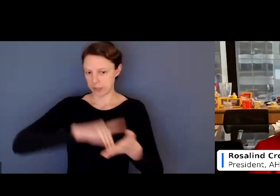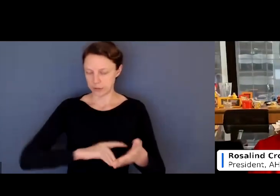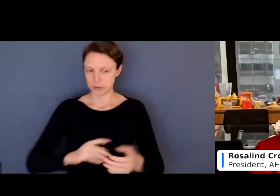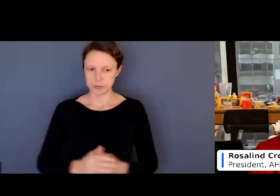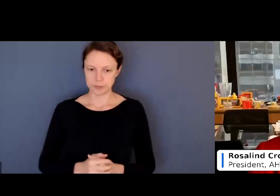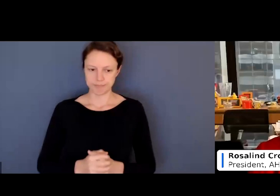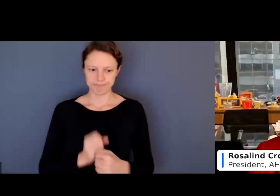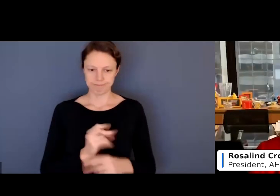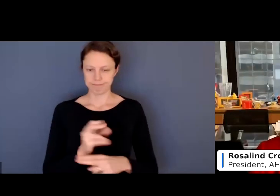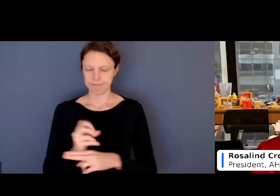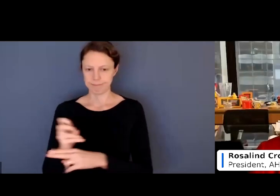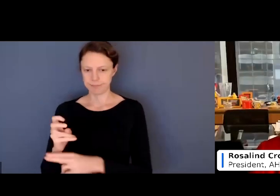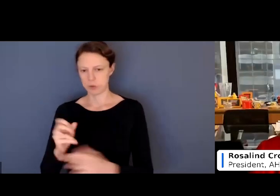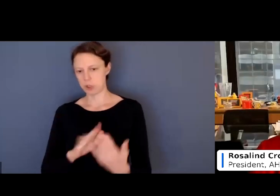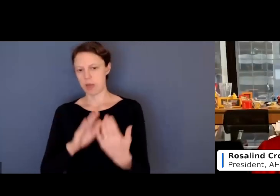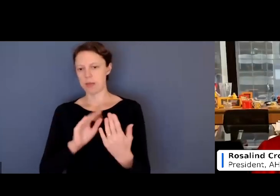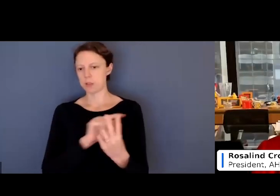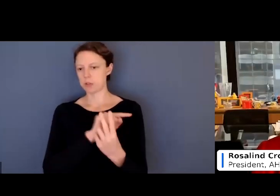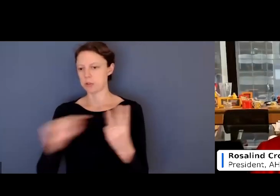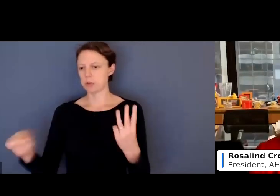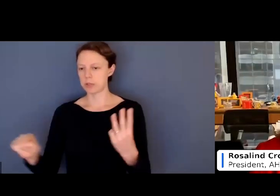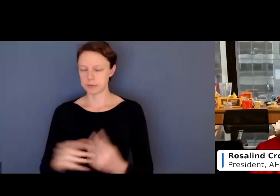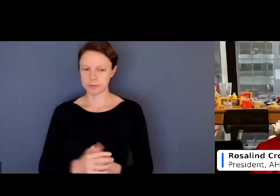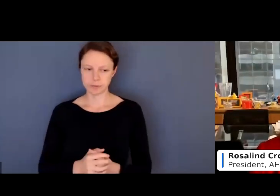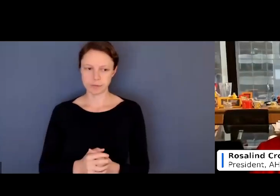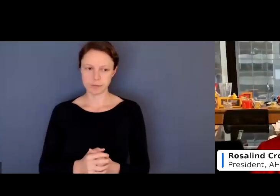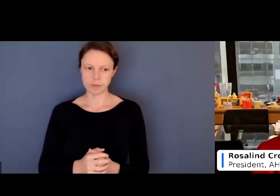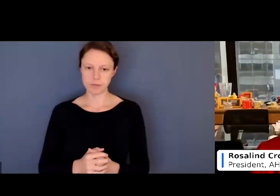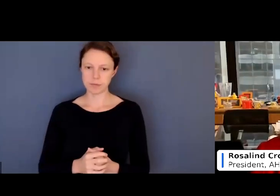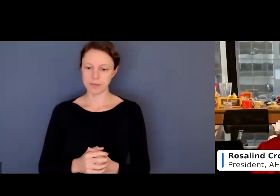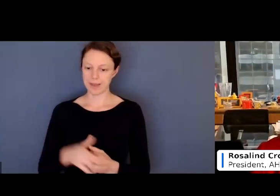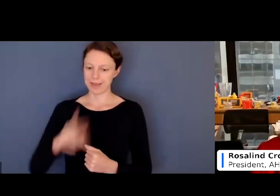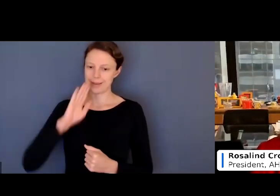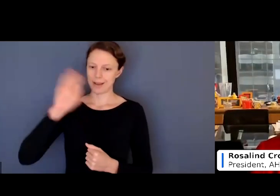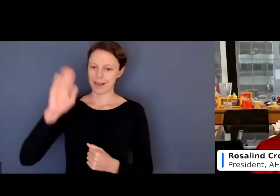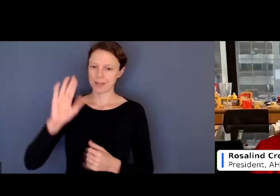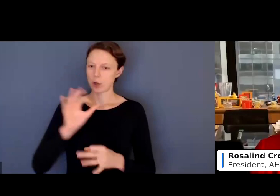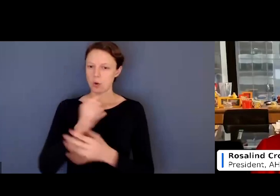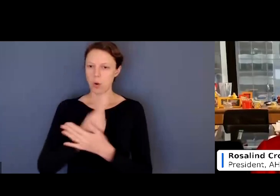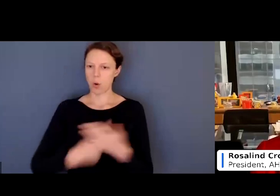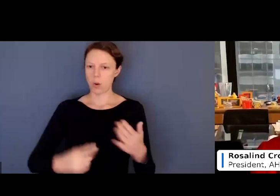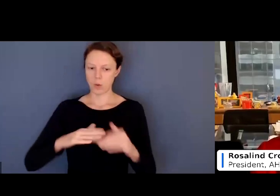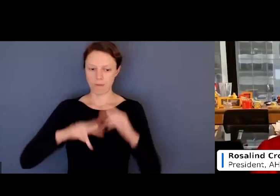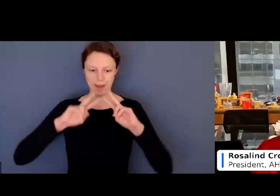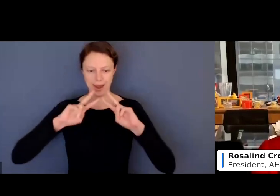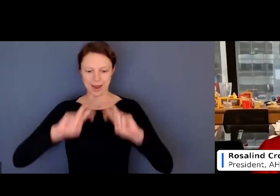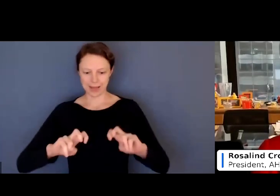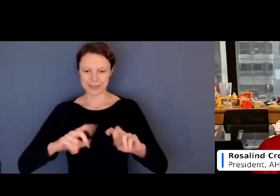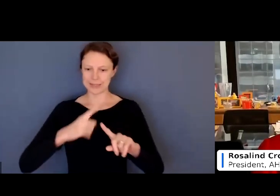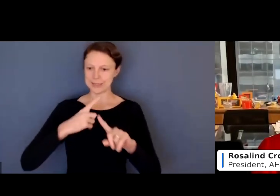But this lecture is not just about analysis and assessment. It is a call to action.